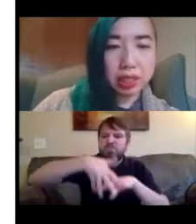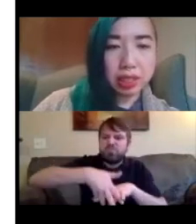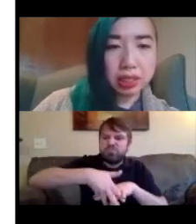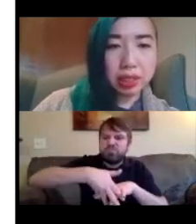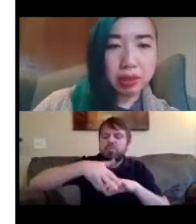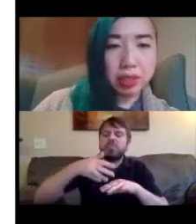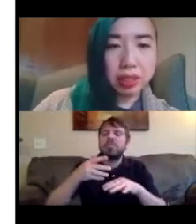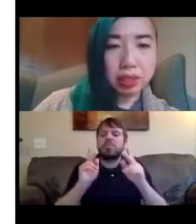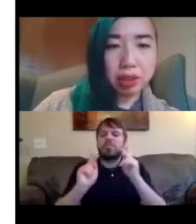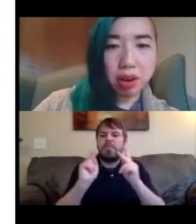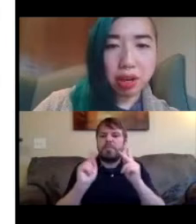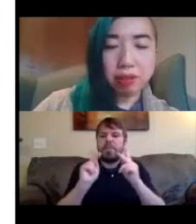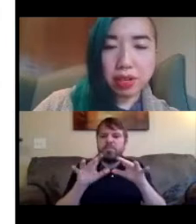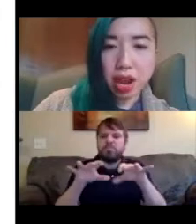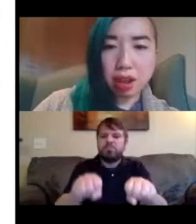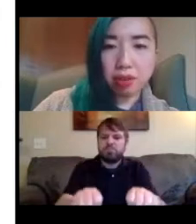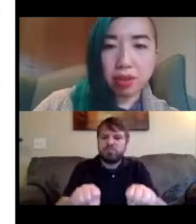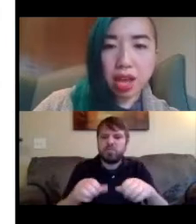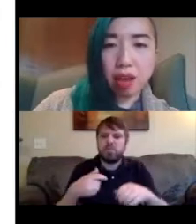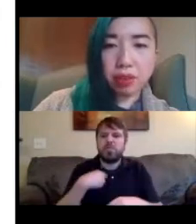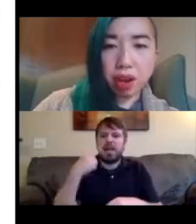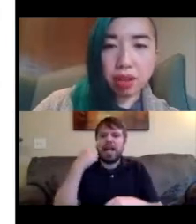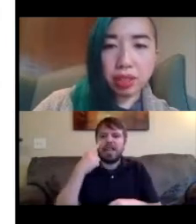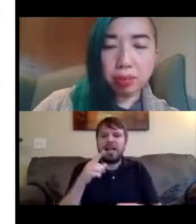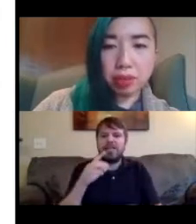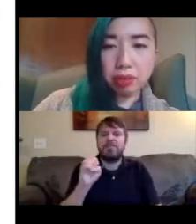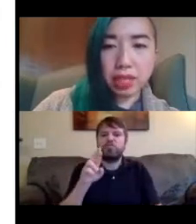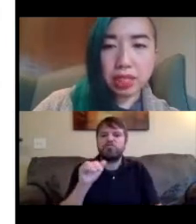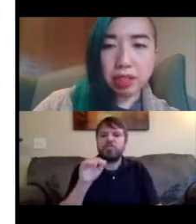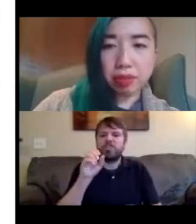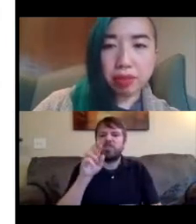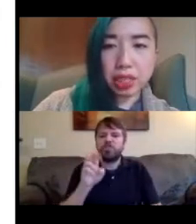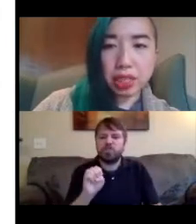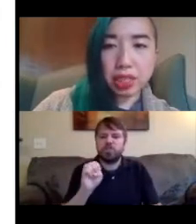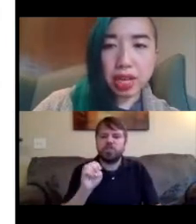Let’s stick with this initial horror for now. After all, the proliferation of erasure as a